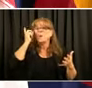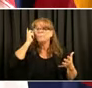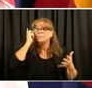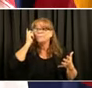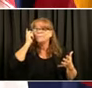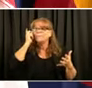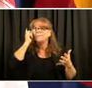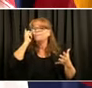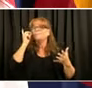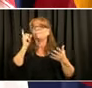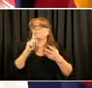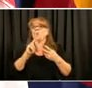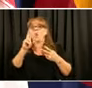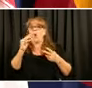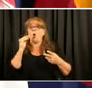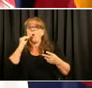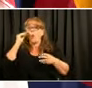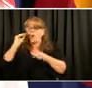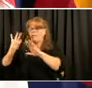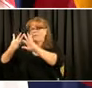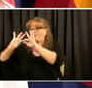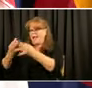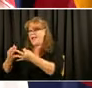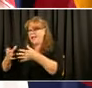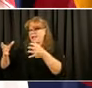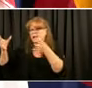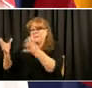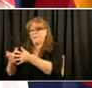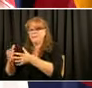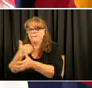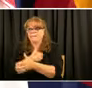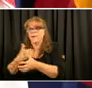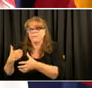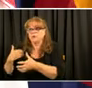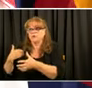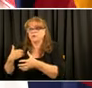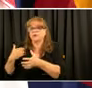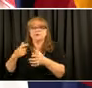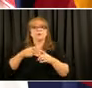know greek life housing or or private apartments that students are living in those all represent